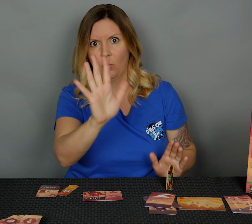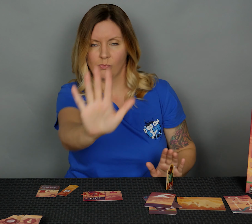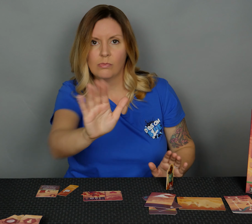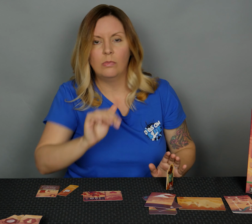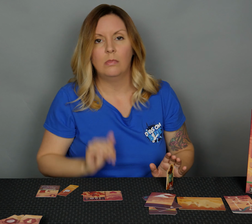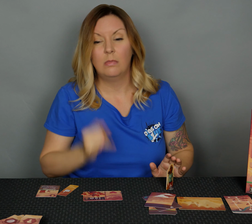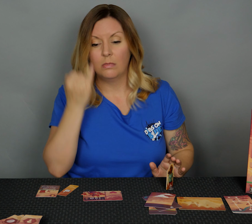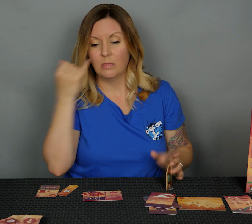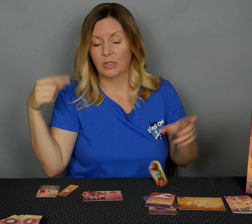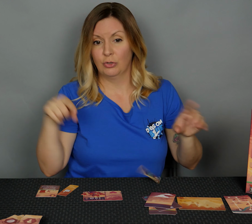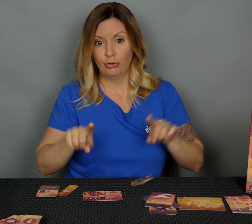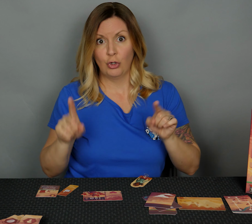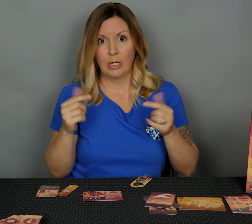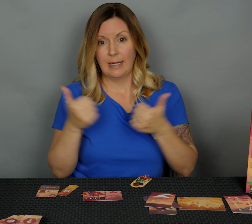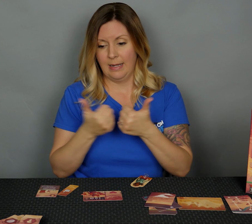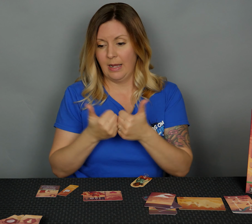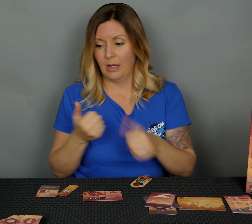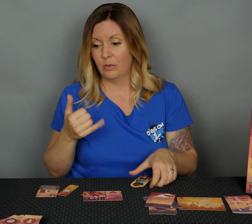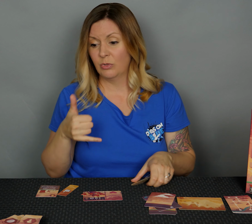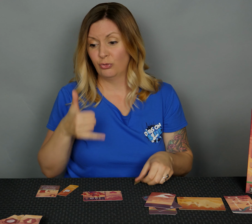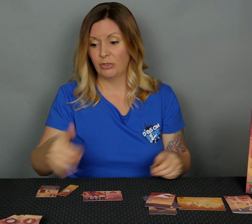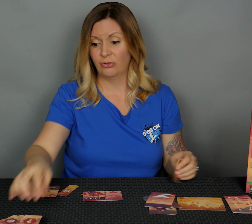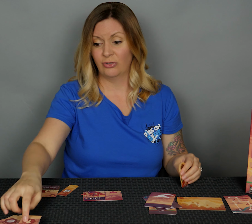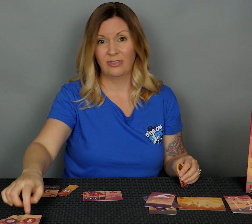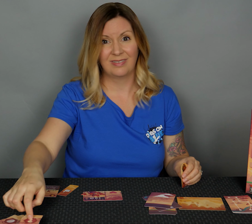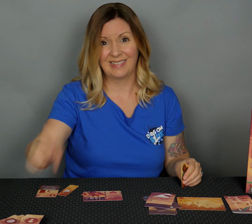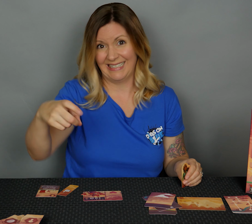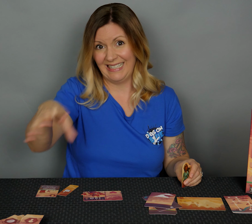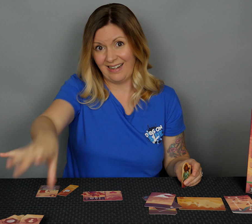Just so you know, should you ever run out of treasure cards when drawing treasure in